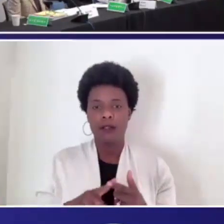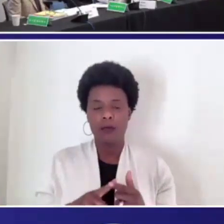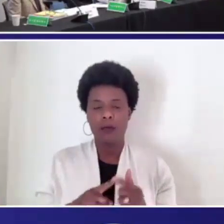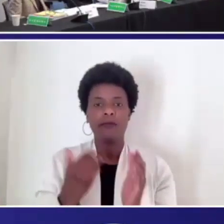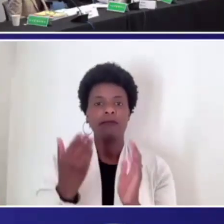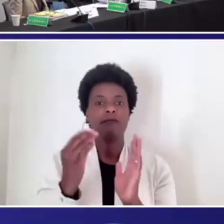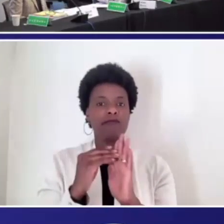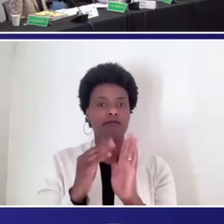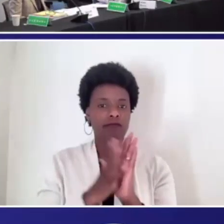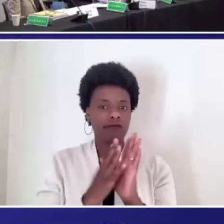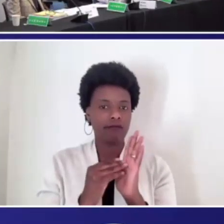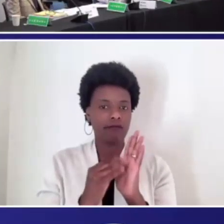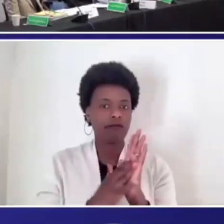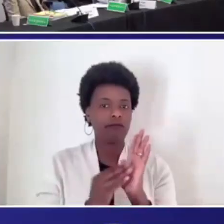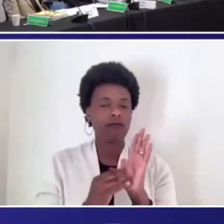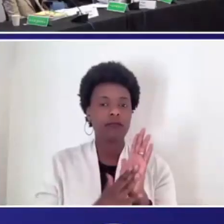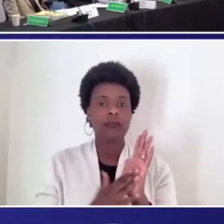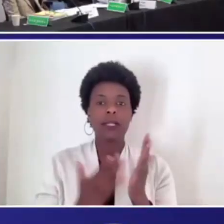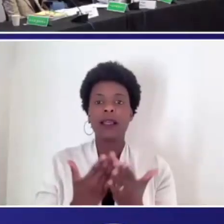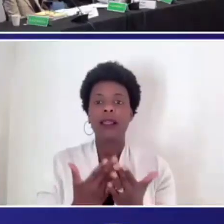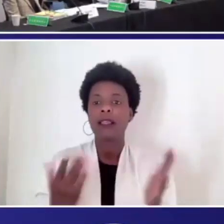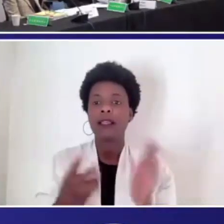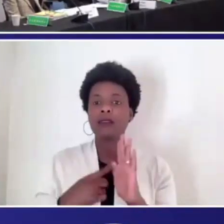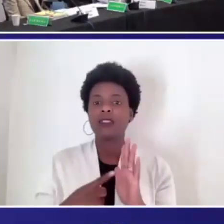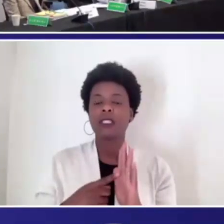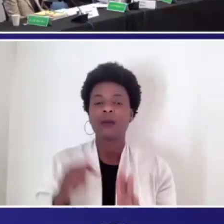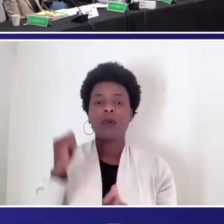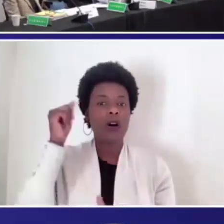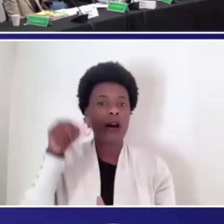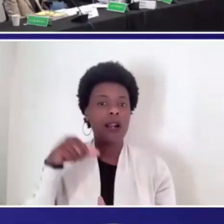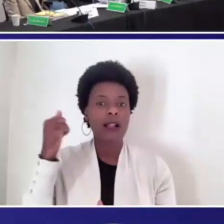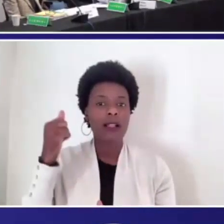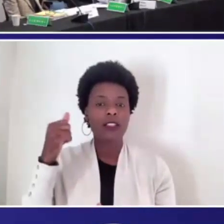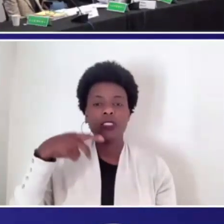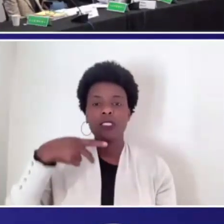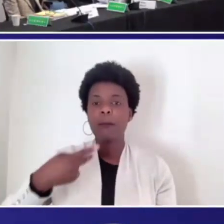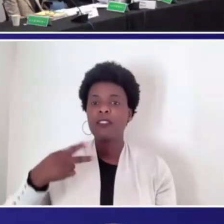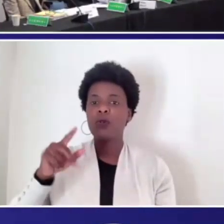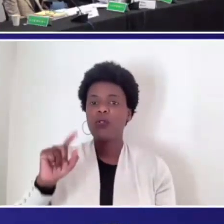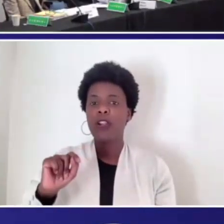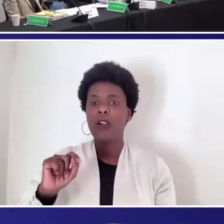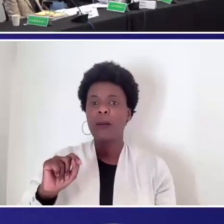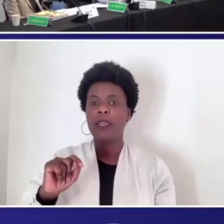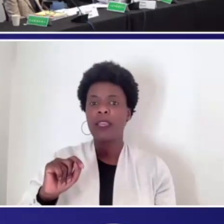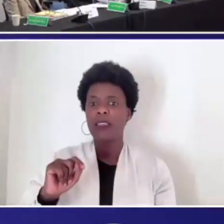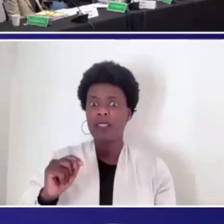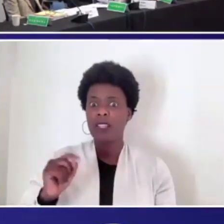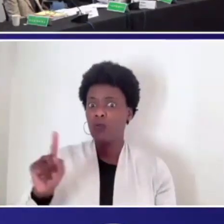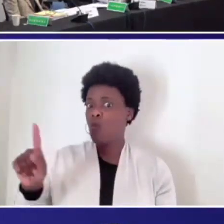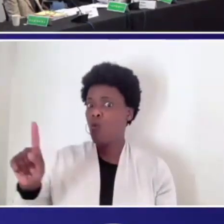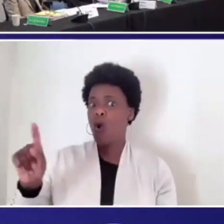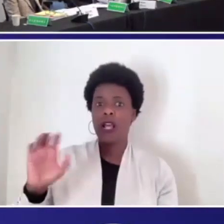and things like audiology and physical therapy, they are like 100% classified in